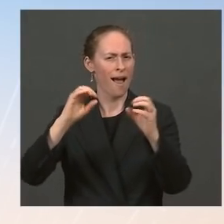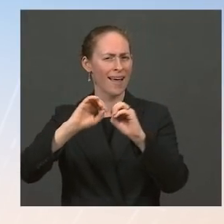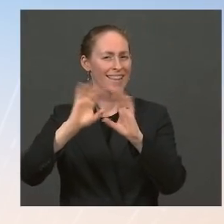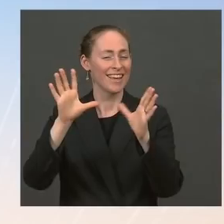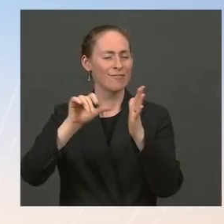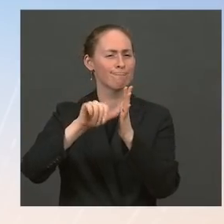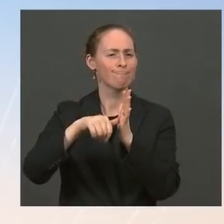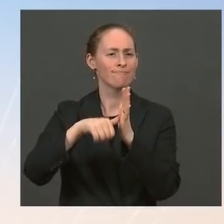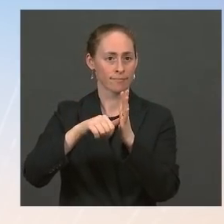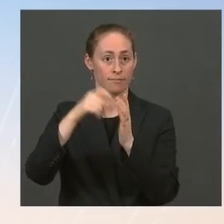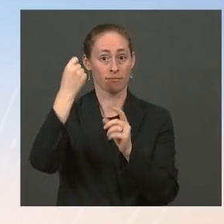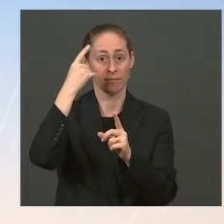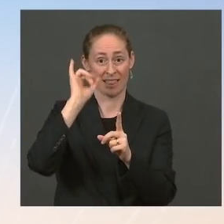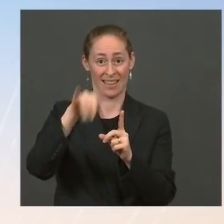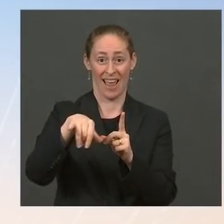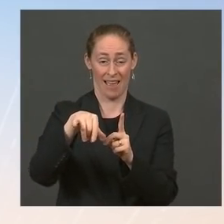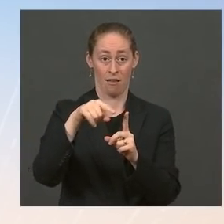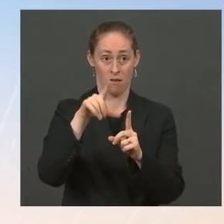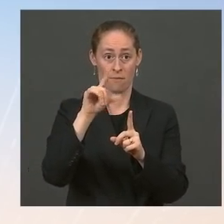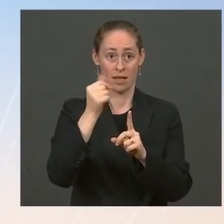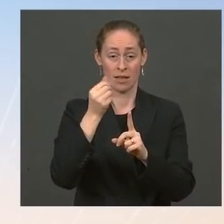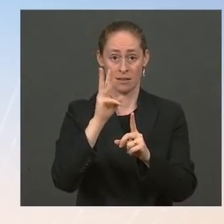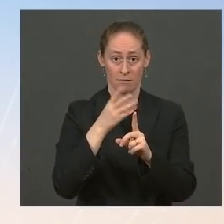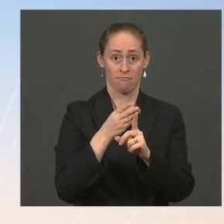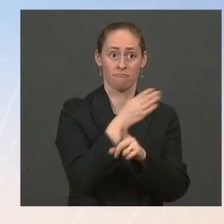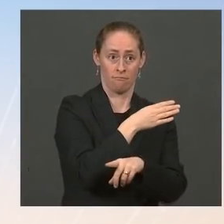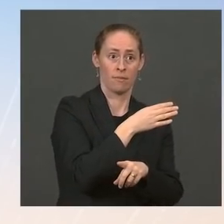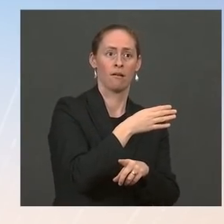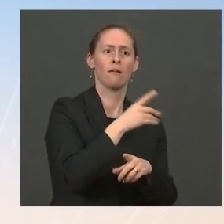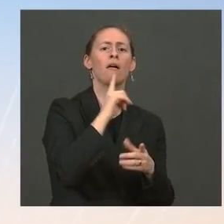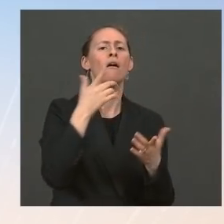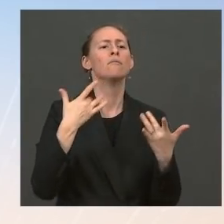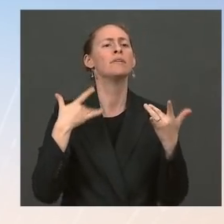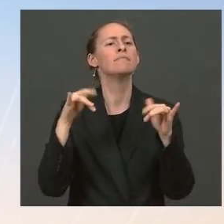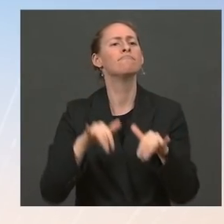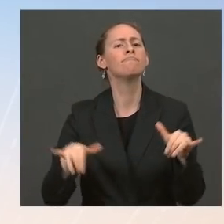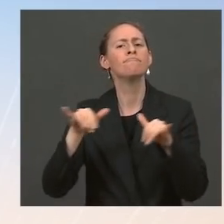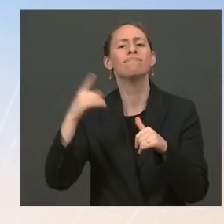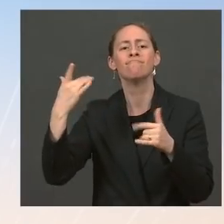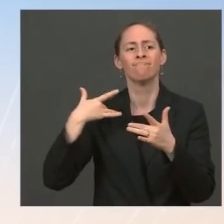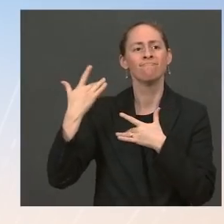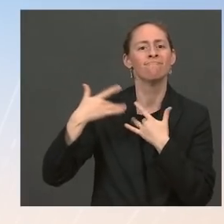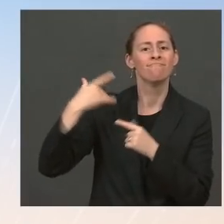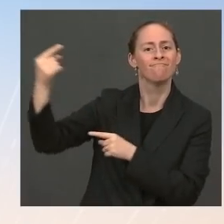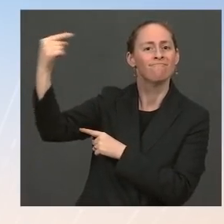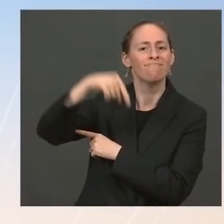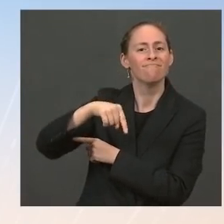The President very much, of course, was looking forward to hosting Prime Minister Trudeau and President Obrador at the White House today.